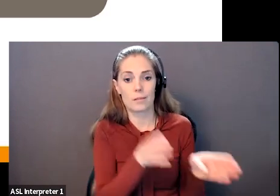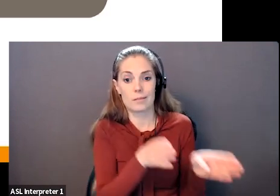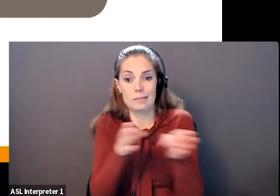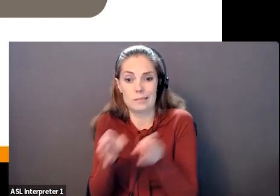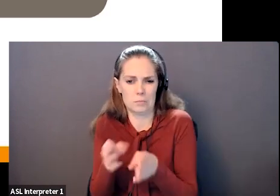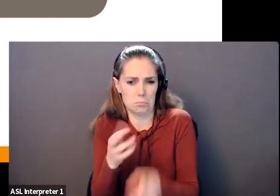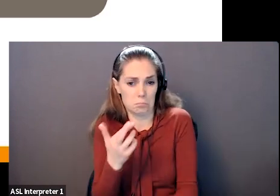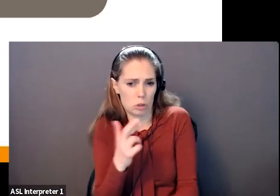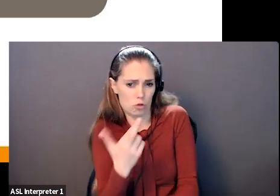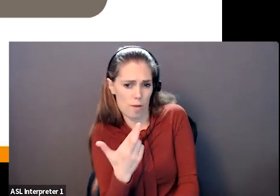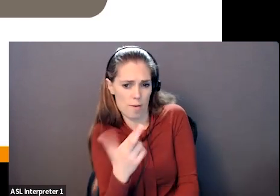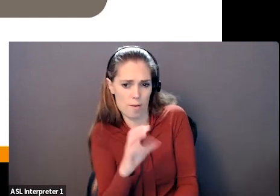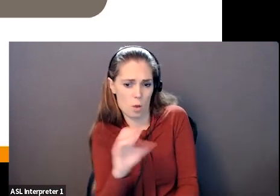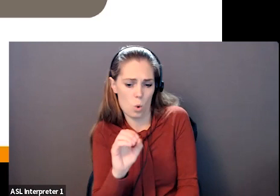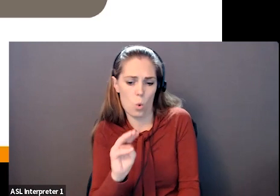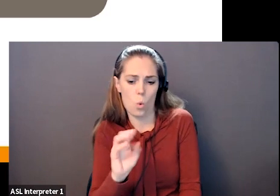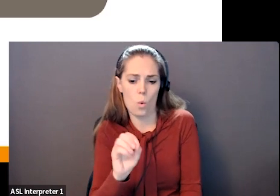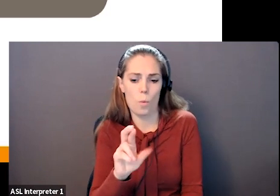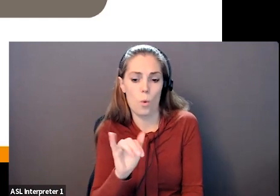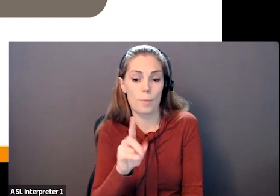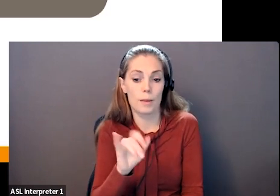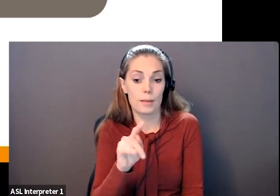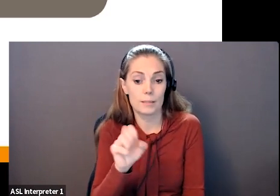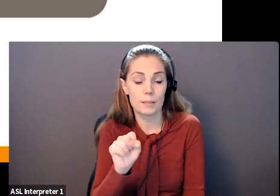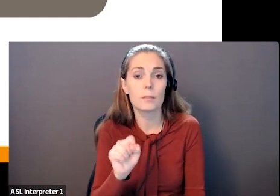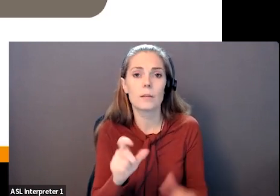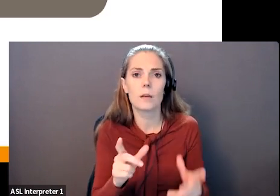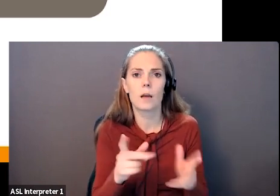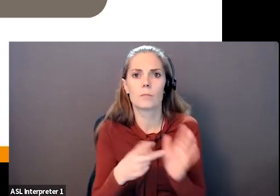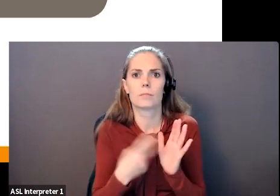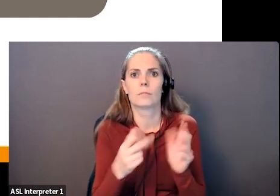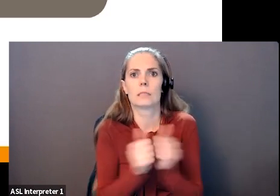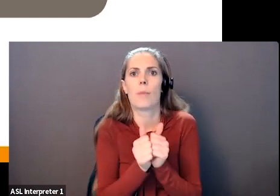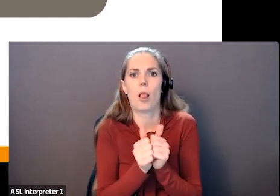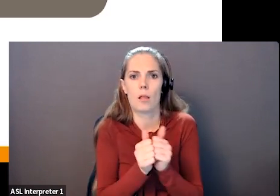that are either further aggravated or further creating further barriers to return to work it's